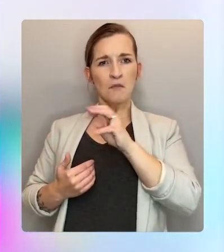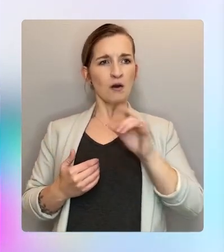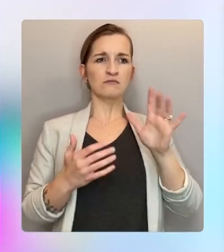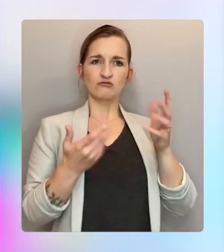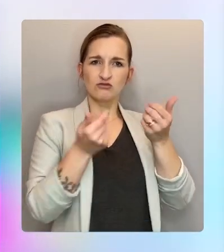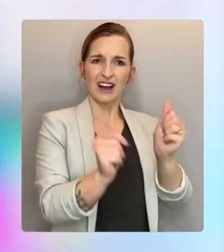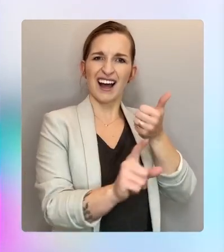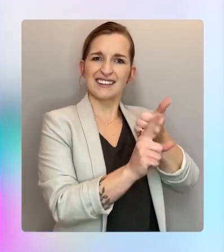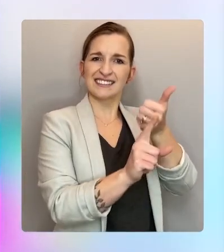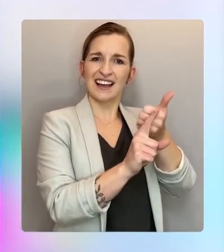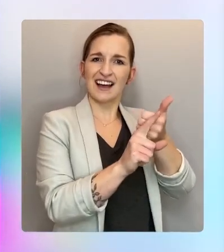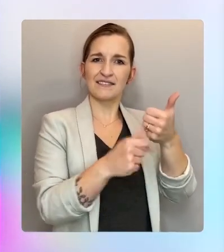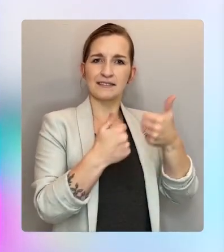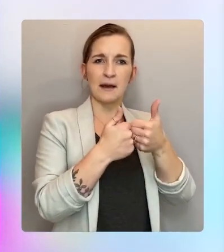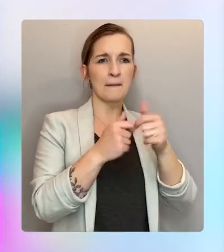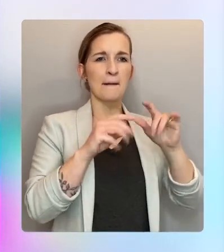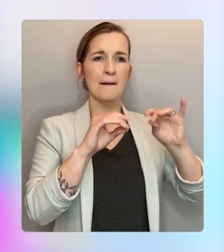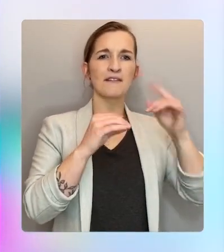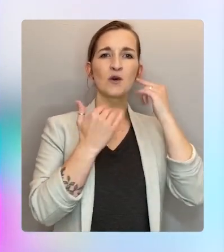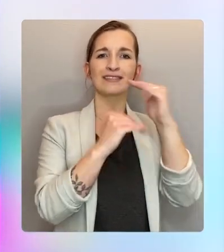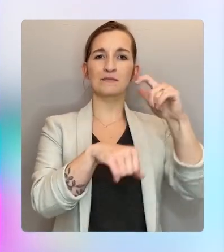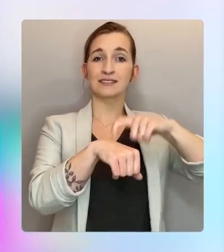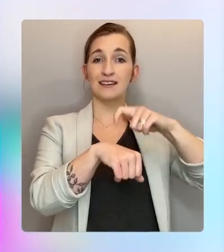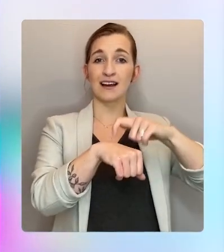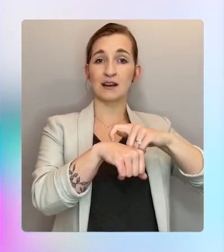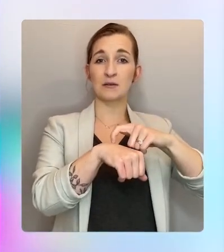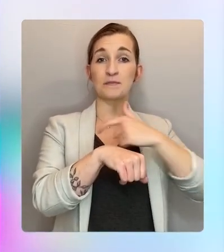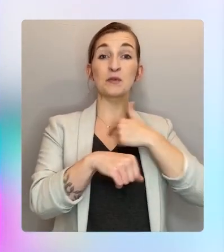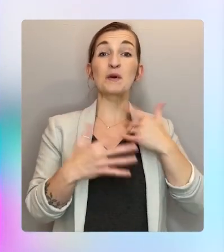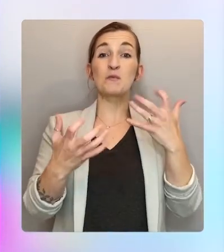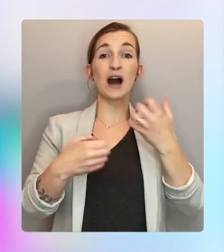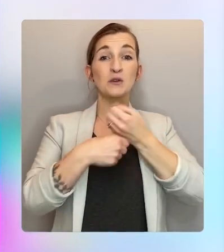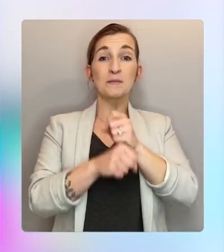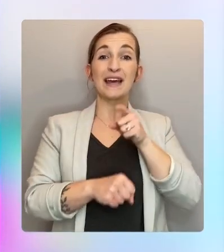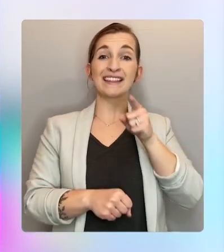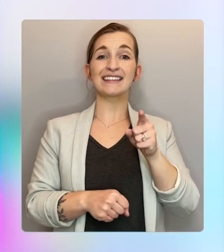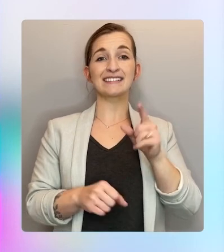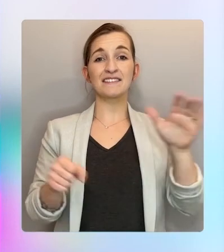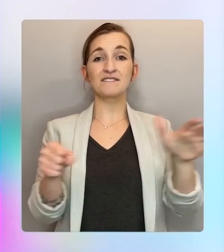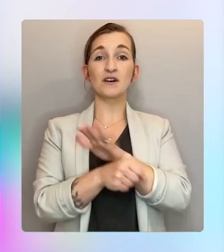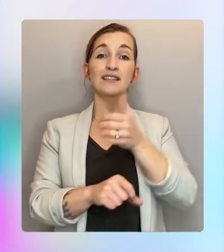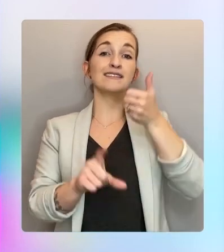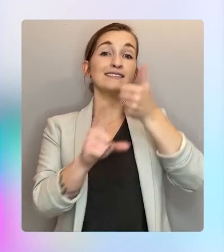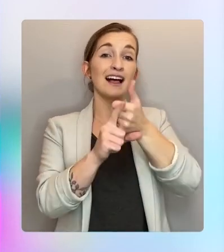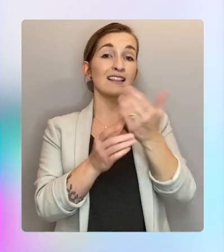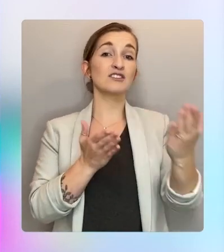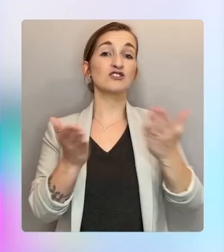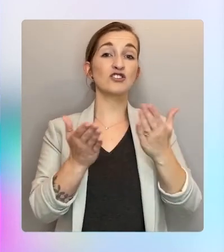Our goal is to make this a fully self-served solution, so you don't have to do any additional work.